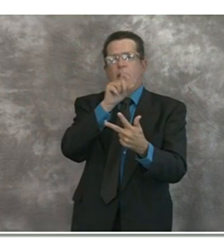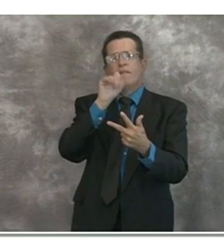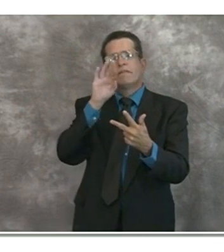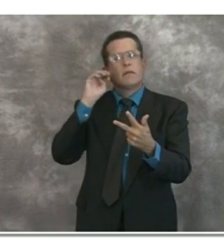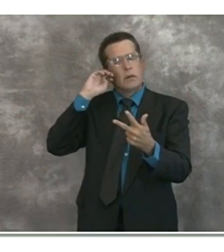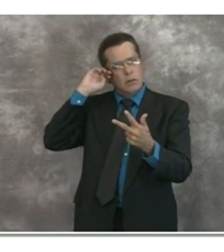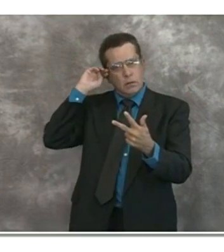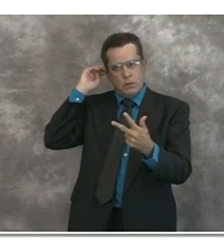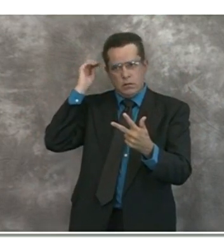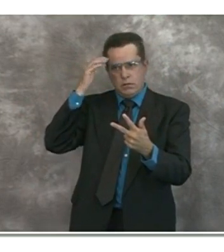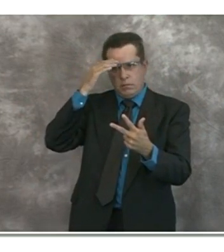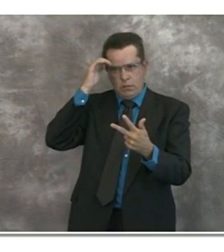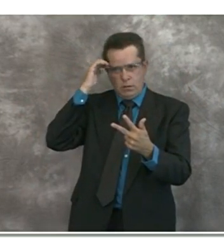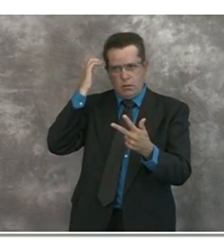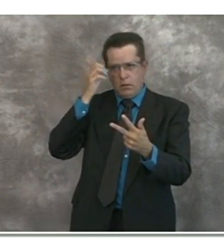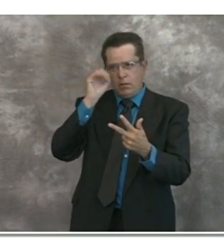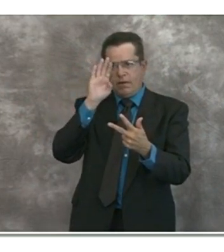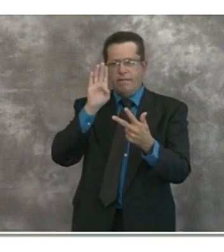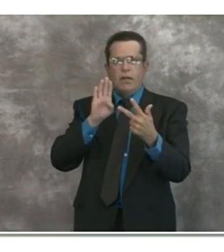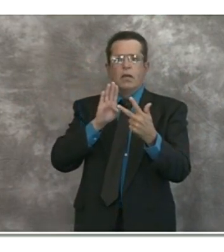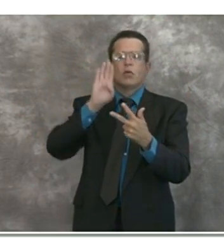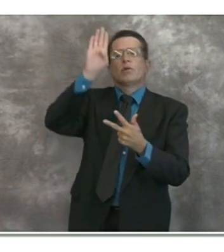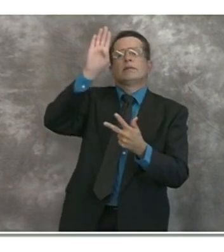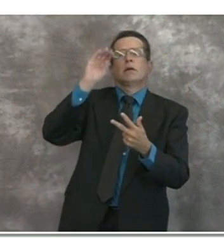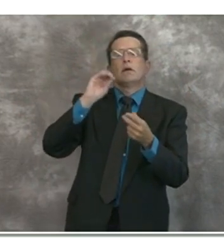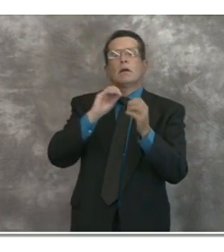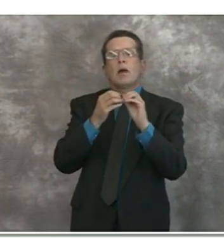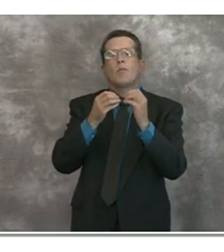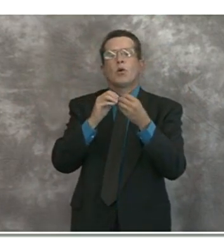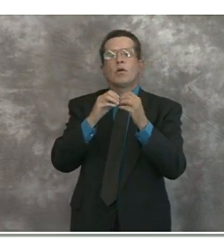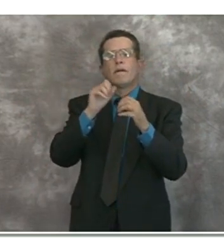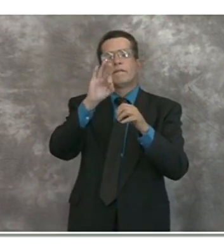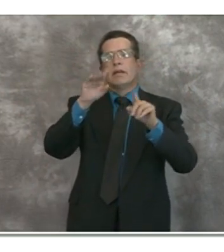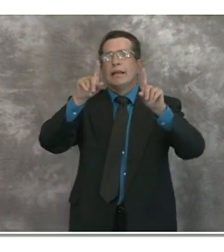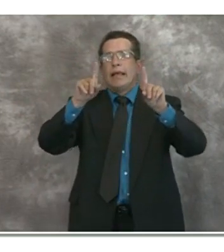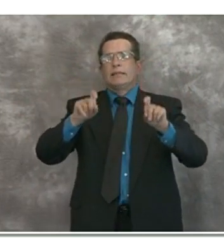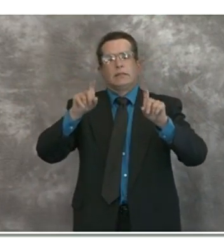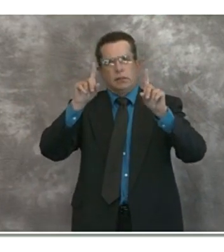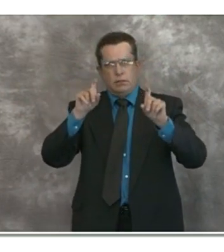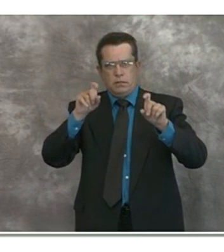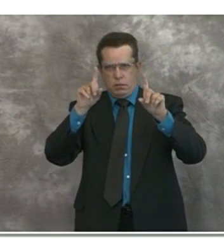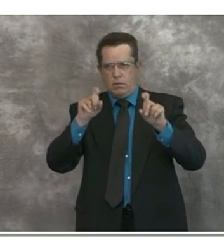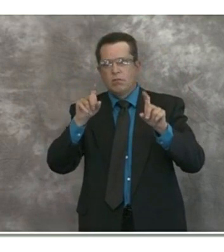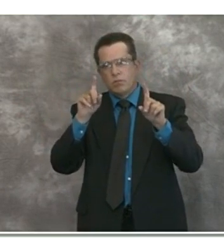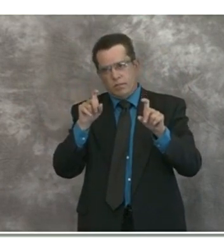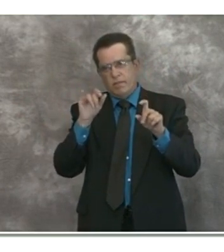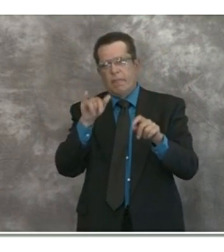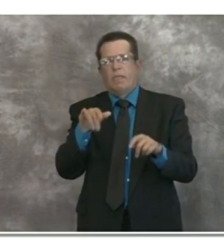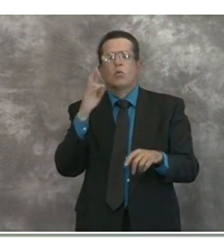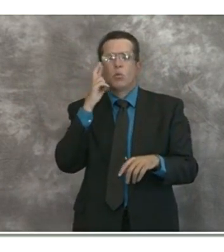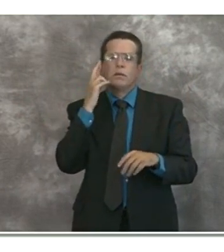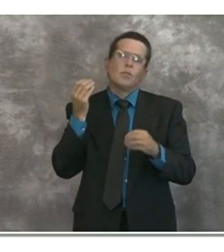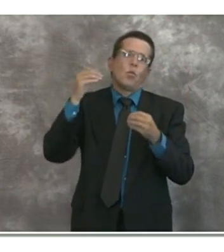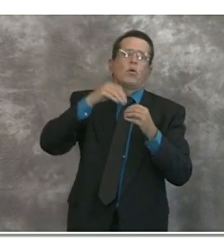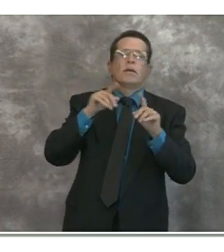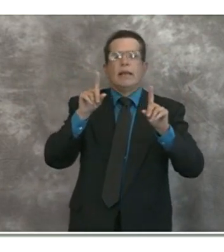HEALTH CARE AND PUBLIC HEALTH. AS I STATED EARLIER THE FIRST TRIGGER ELEVATED DUE TO THE